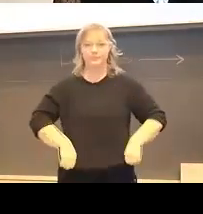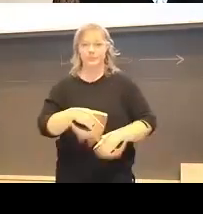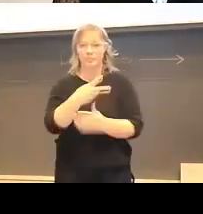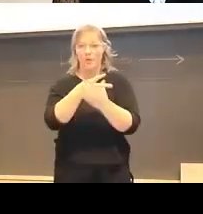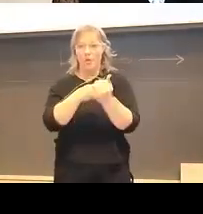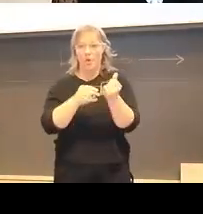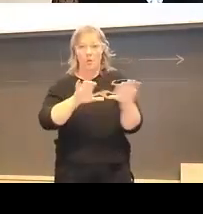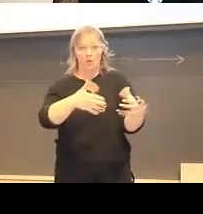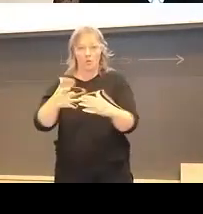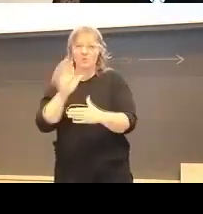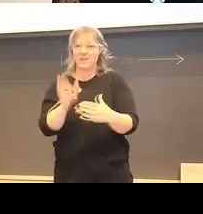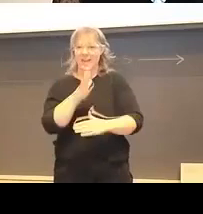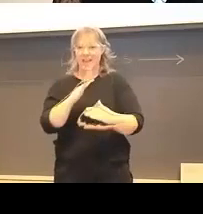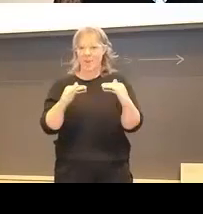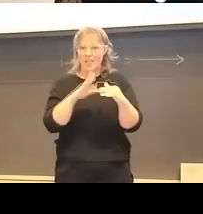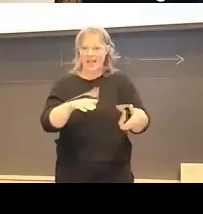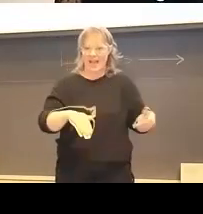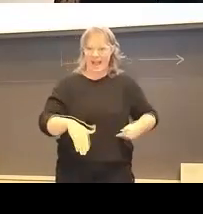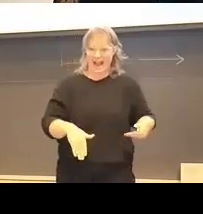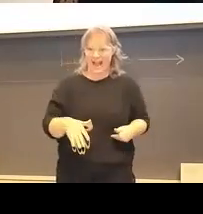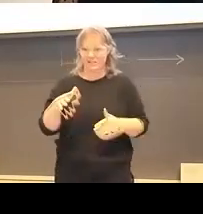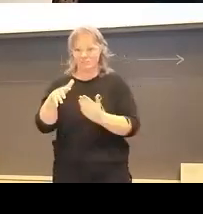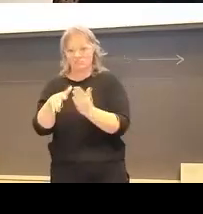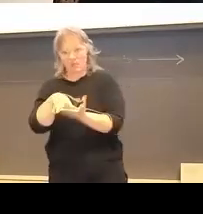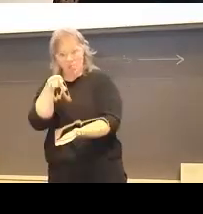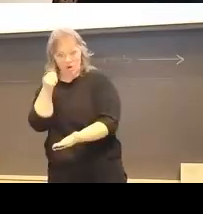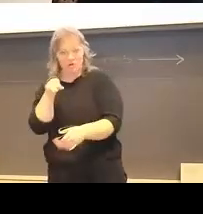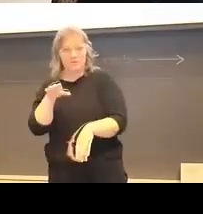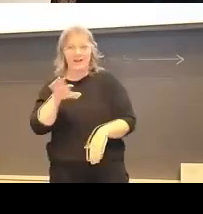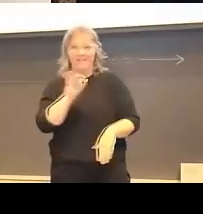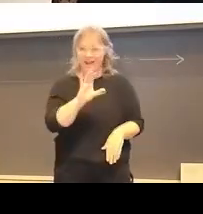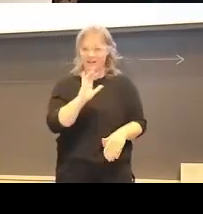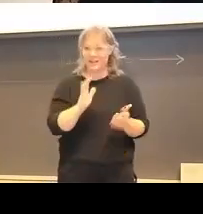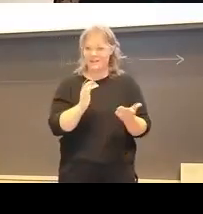innate and learned faculty felt only slightly more that these skills are innate but this finding was